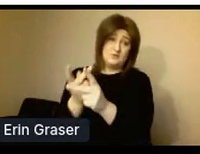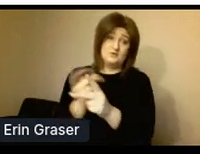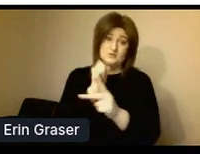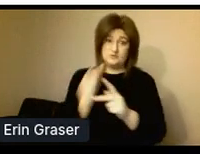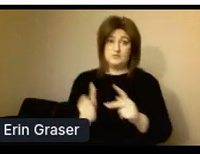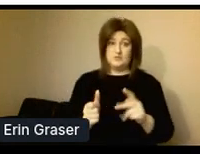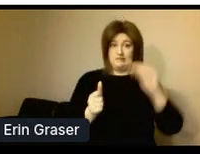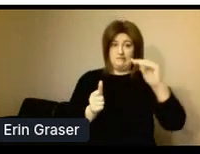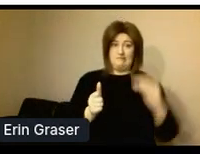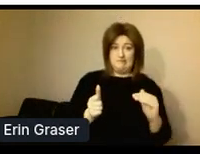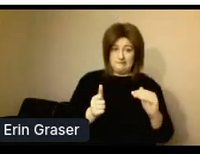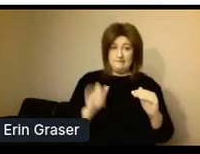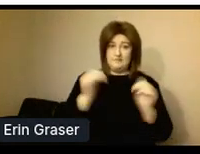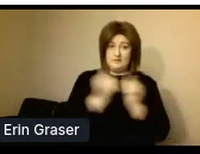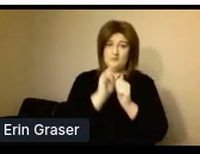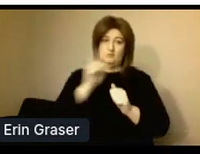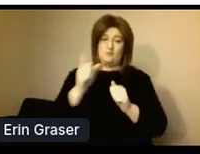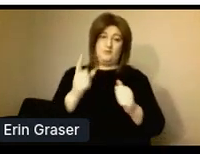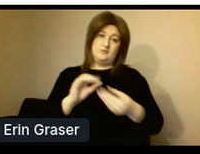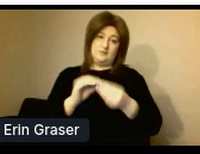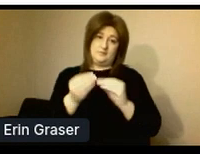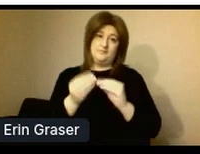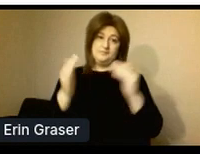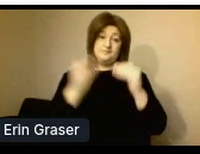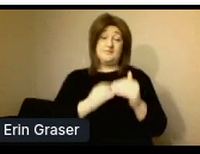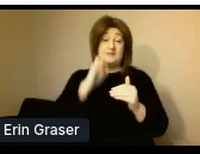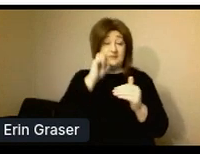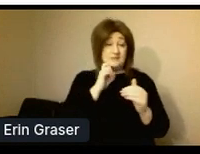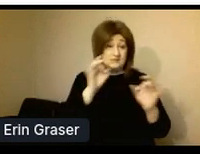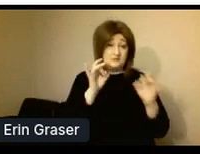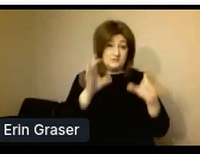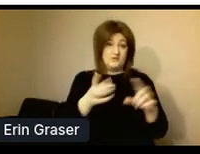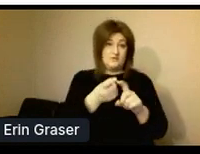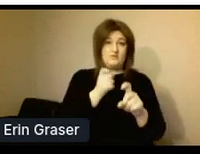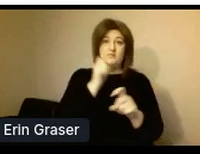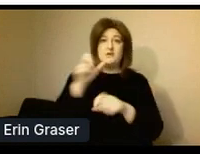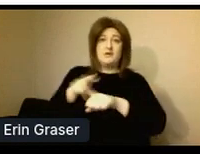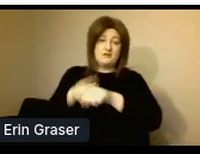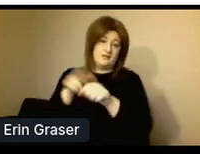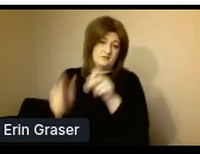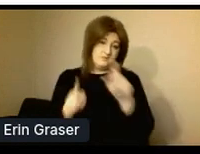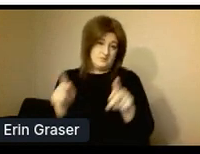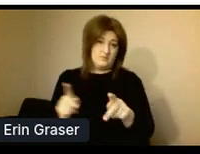Indigenous women experienced sexual violence from non-native people at extreme rates